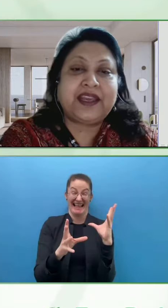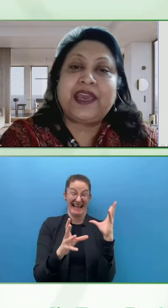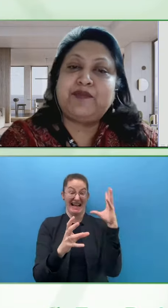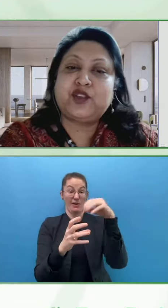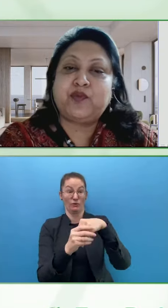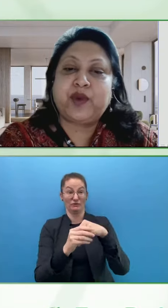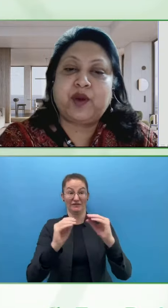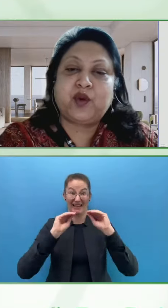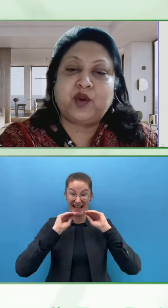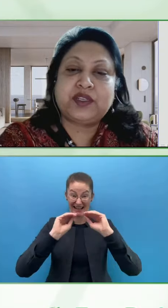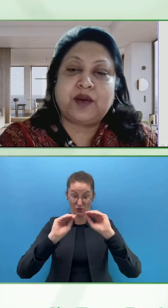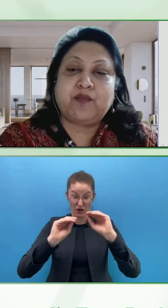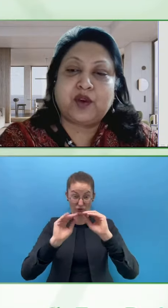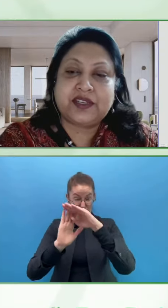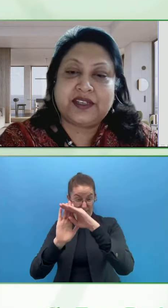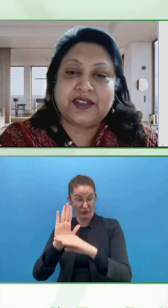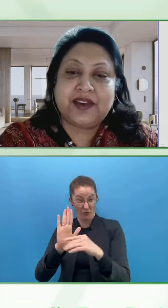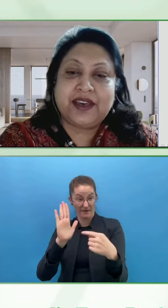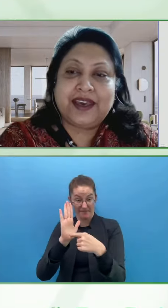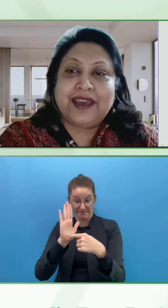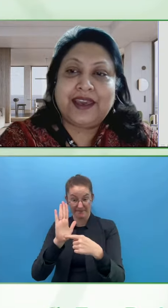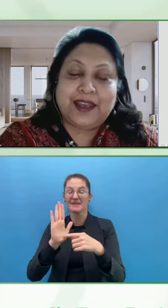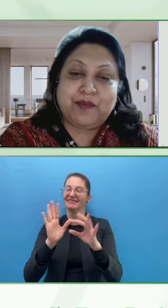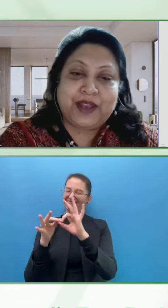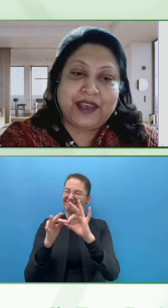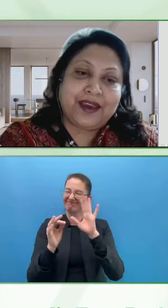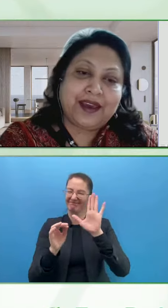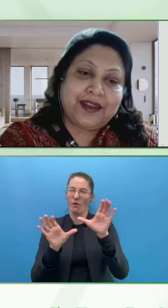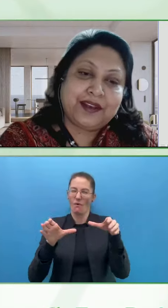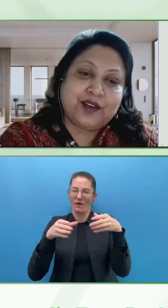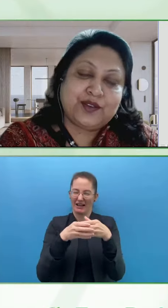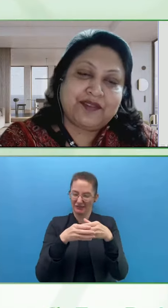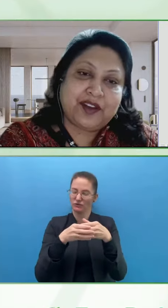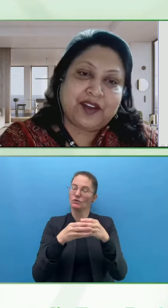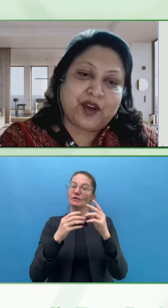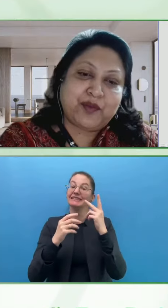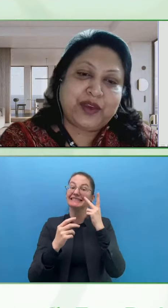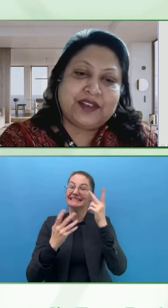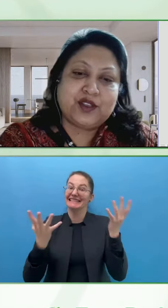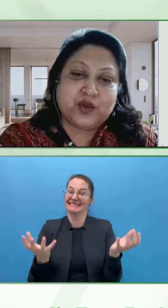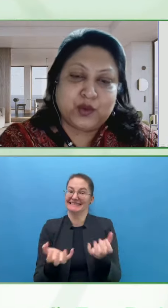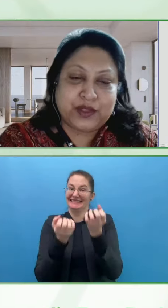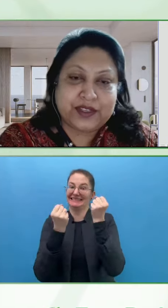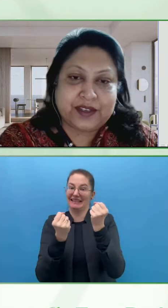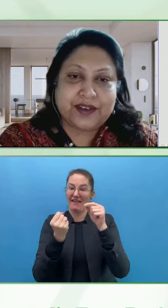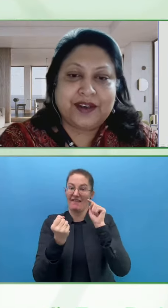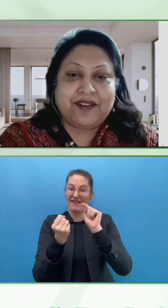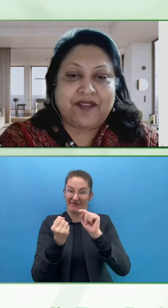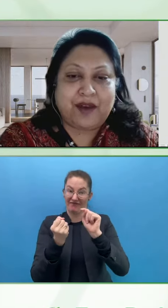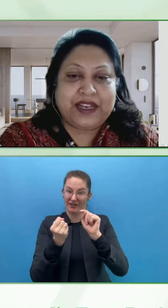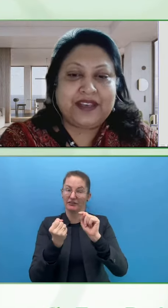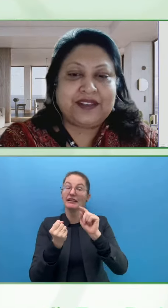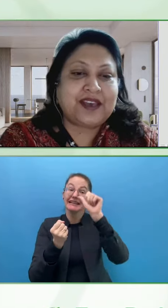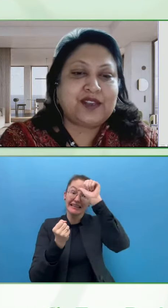It aims to promote a positive, enabling and inclusive environment in schools, families,